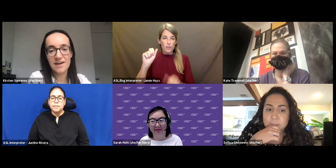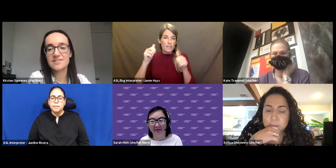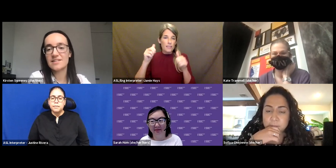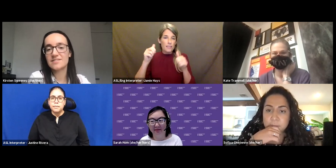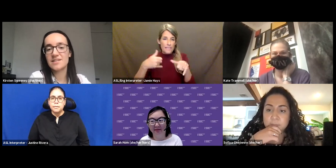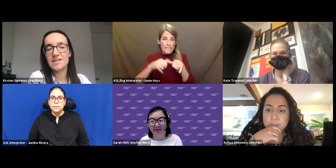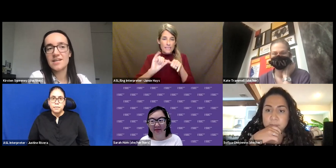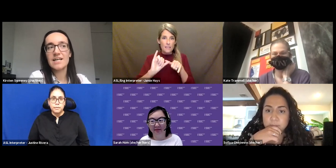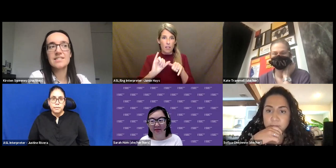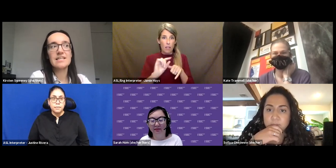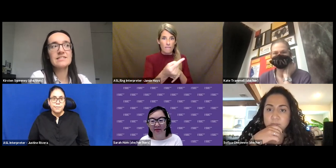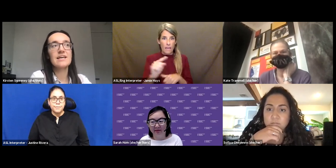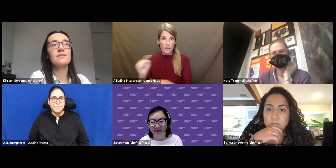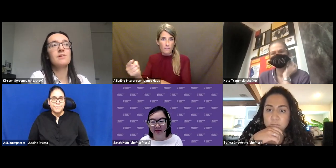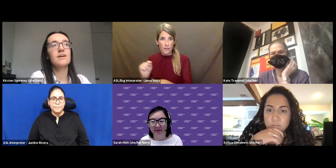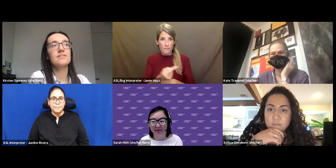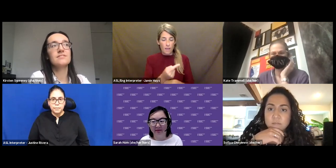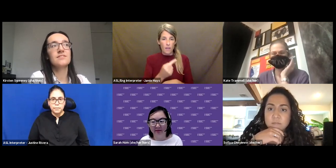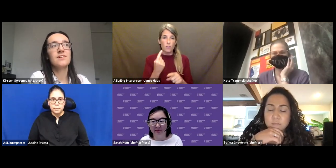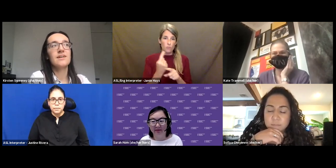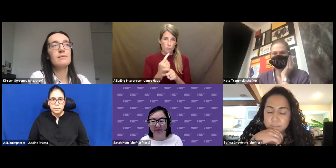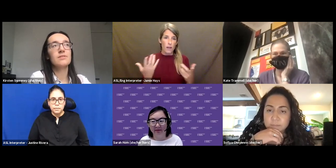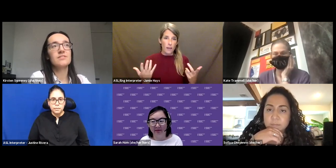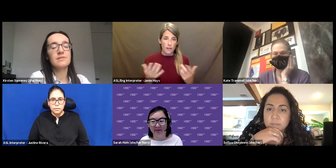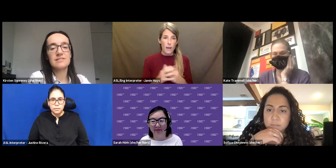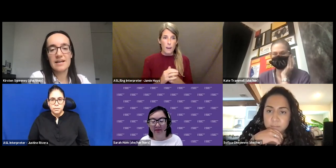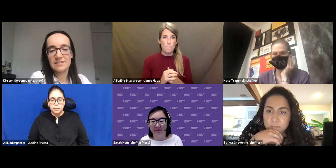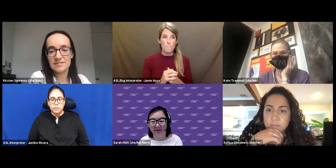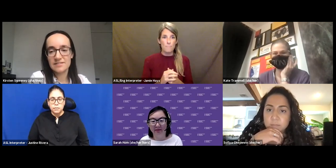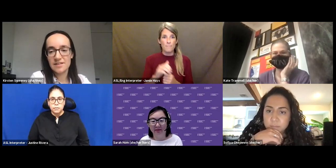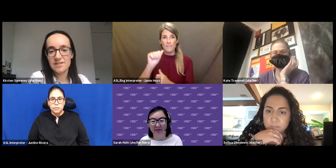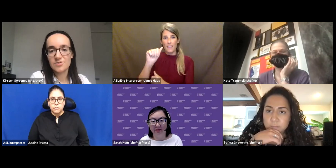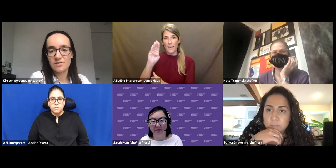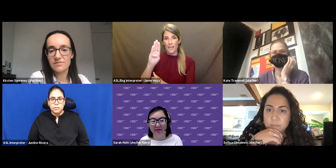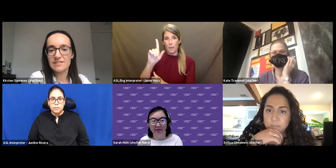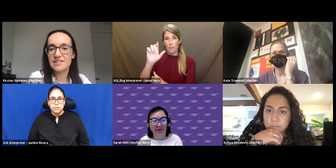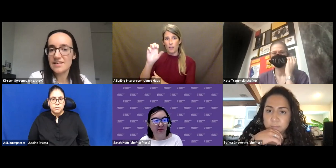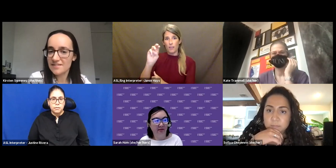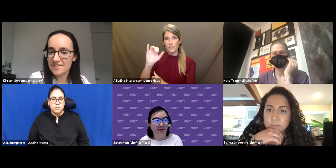is as vast as it is, and because ableism is as sort of insidious